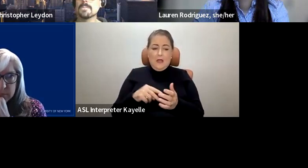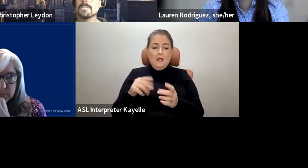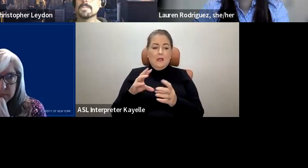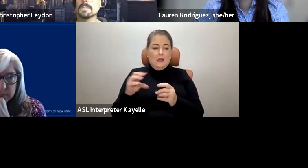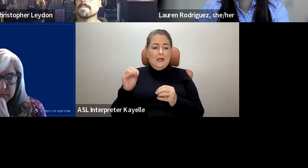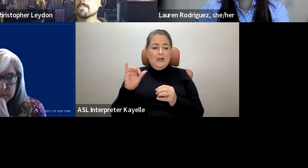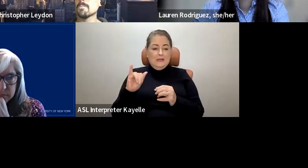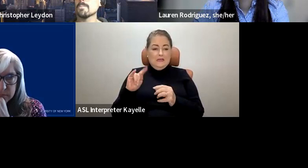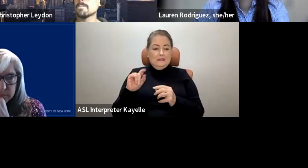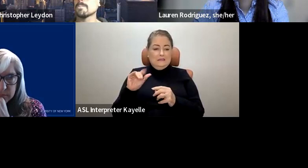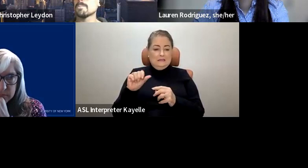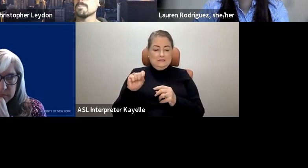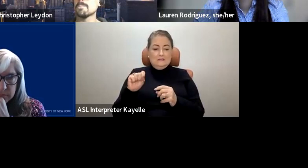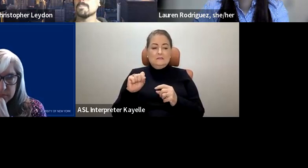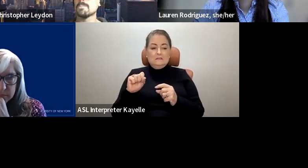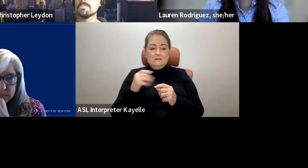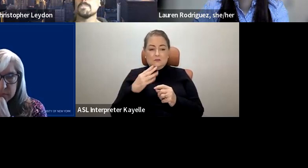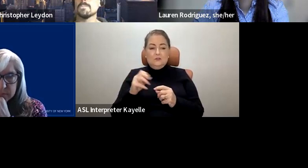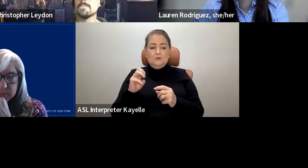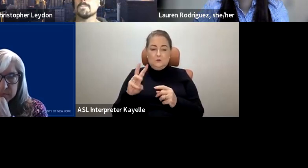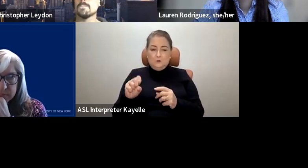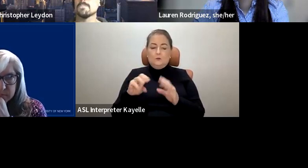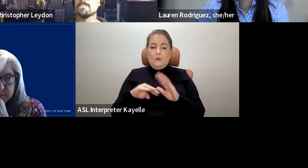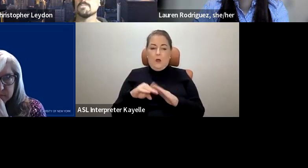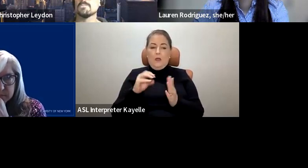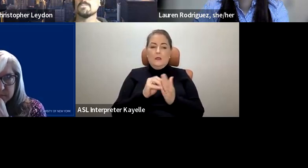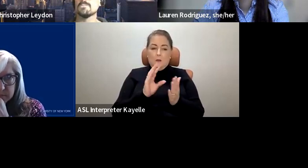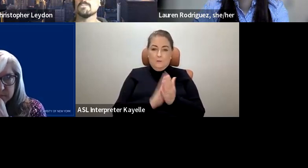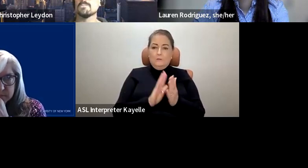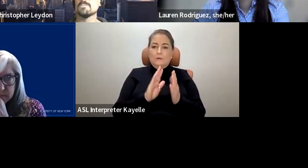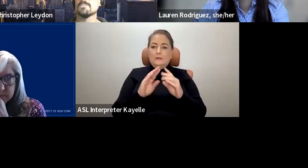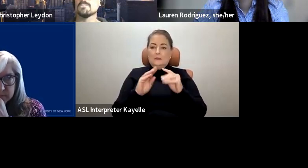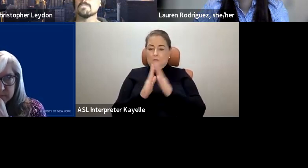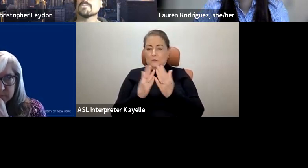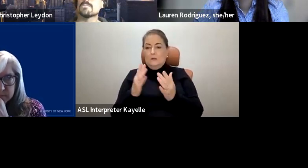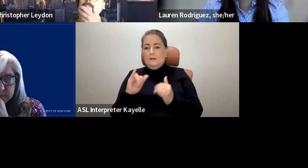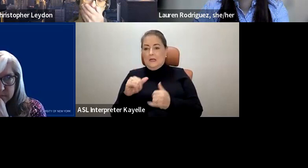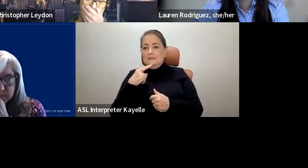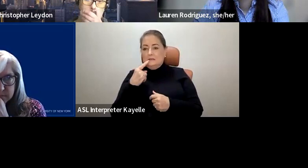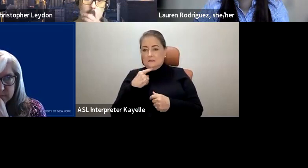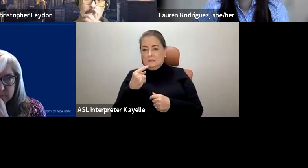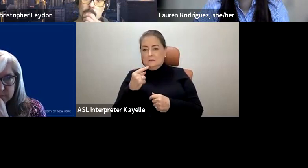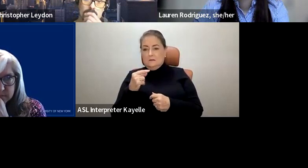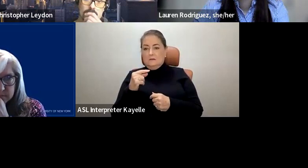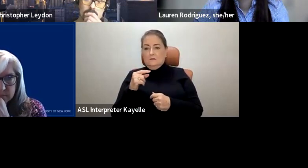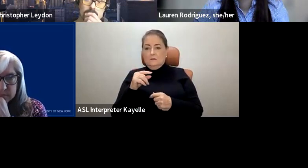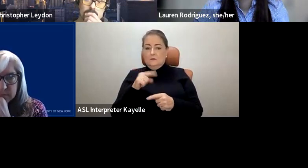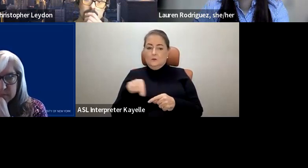good news, though, that there actually is something on the books in New York State that says, You vendors, you need to